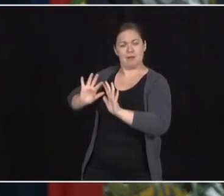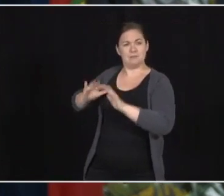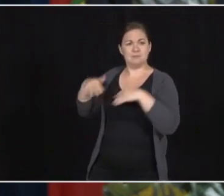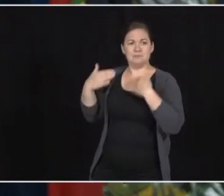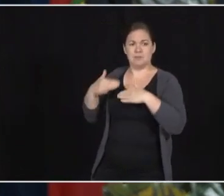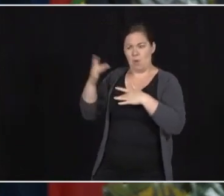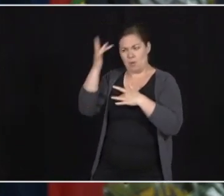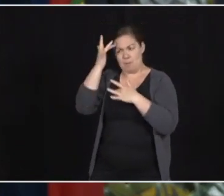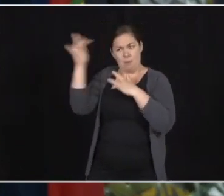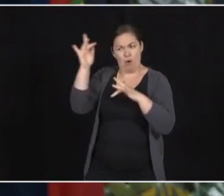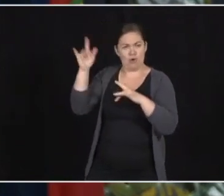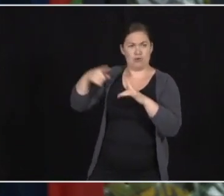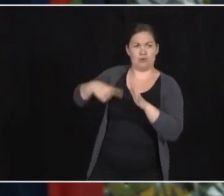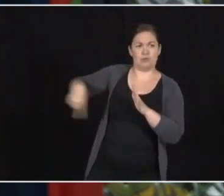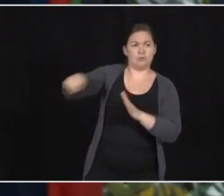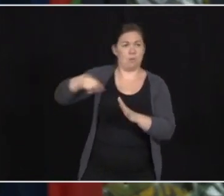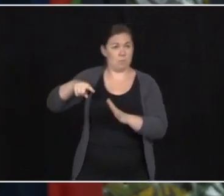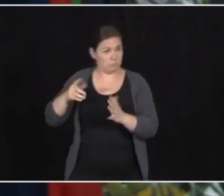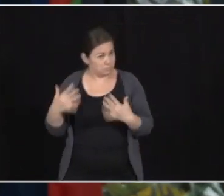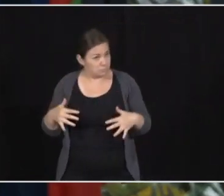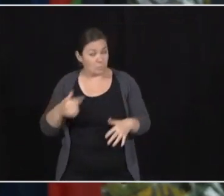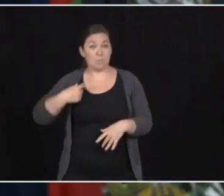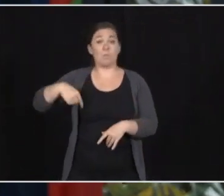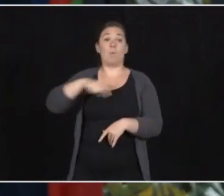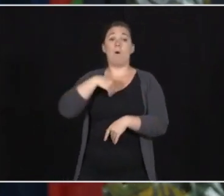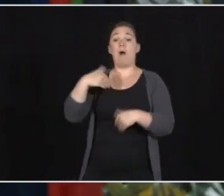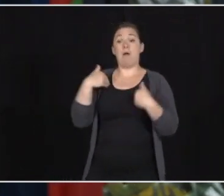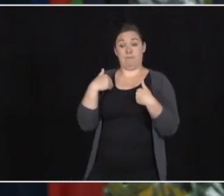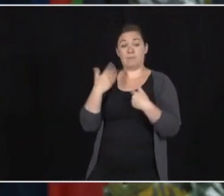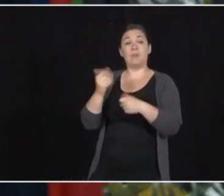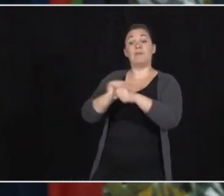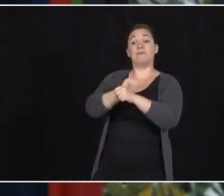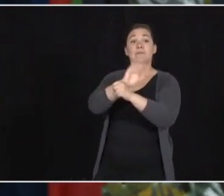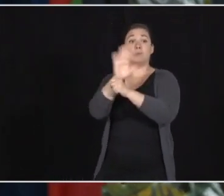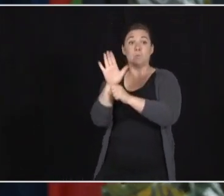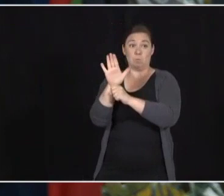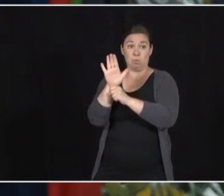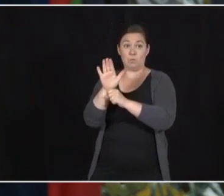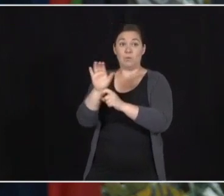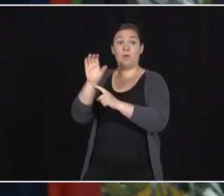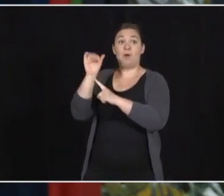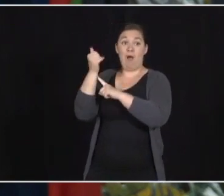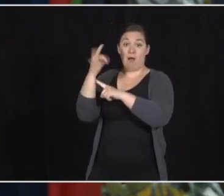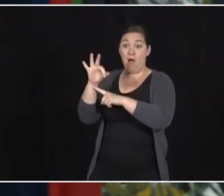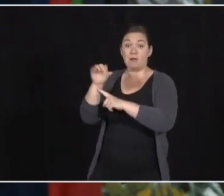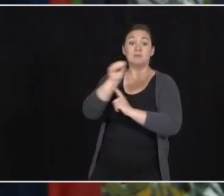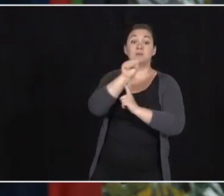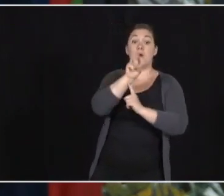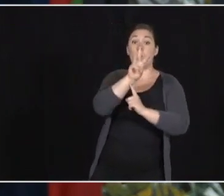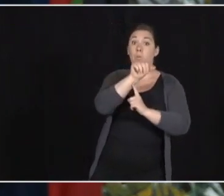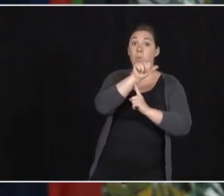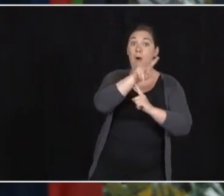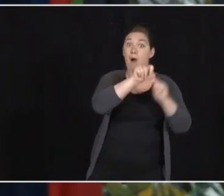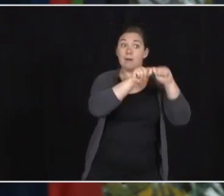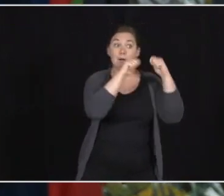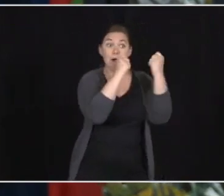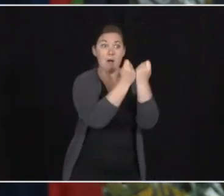prevention and control. Support appropriate staffing levels and complete testing of all residents.